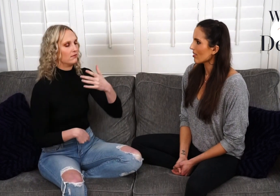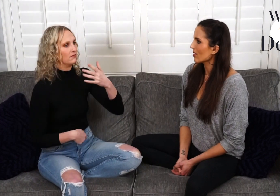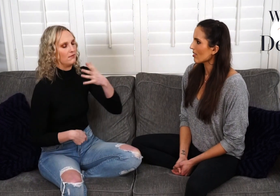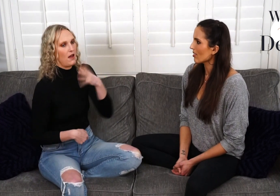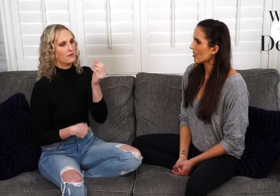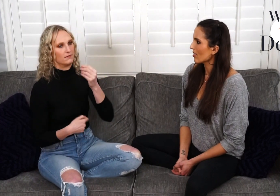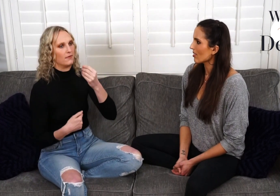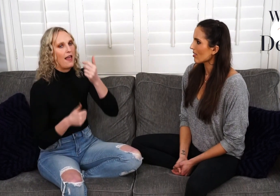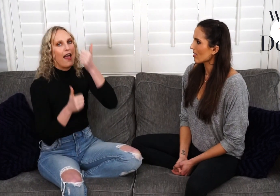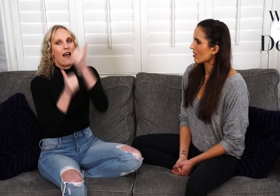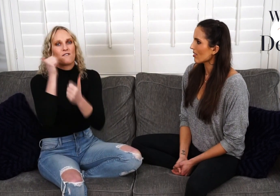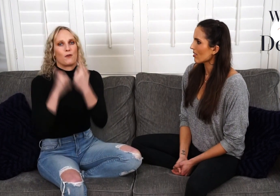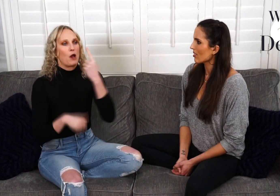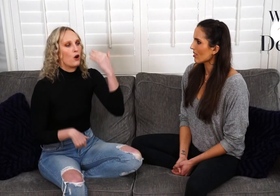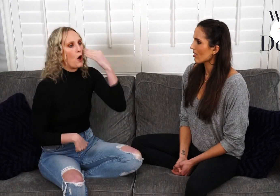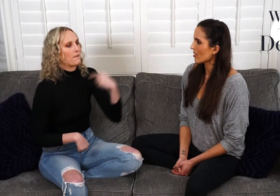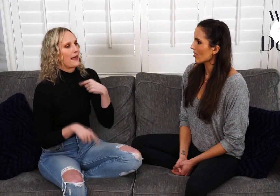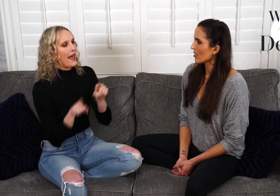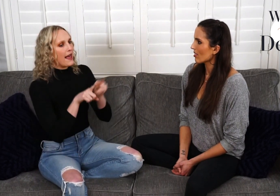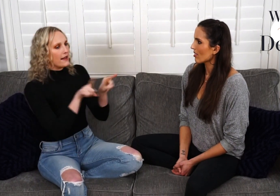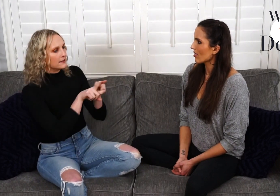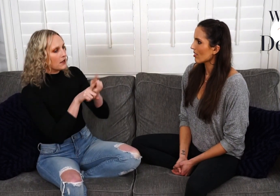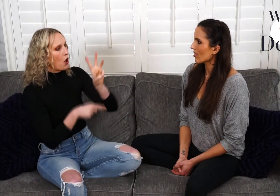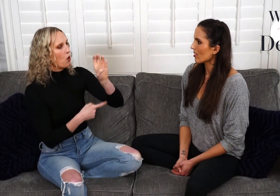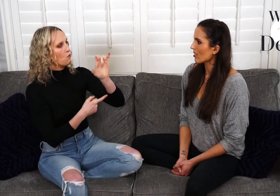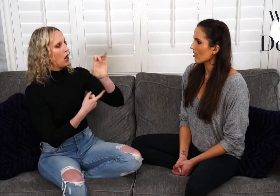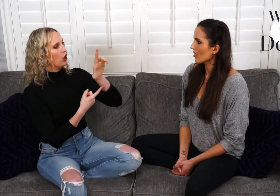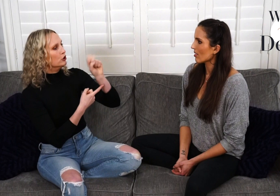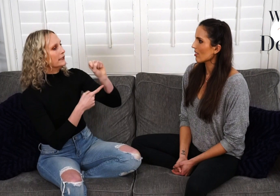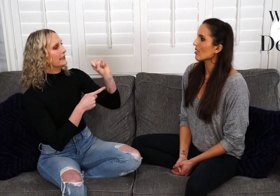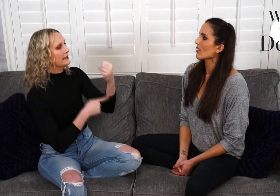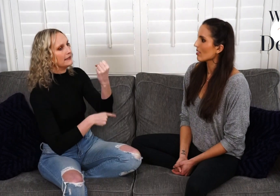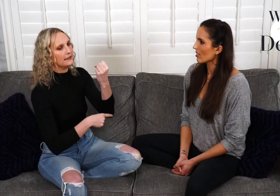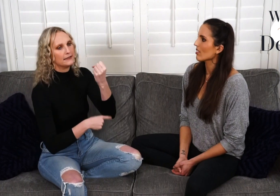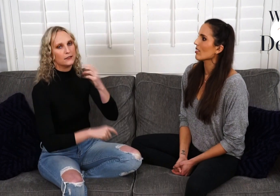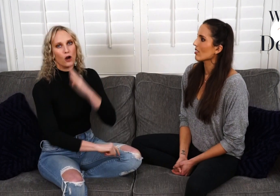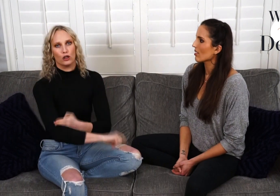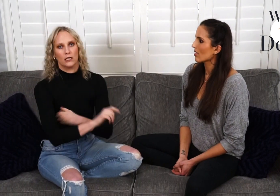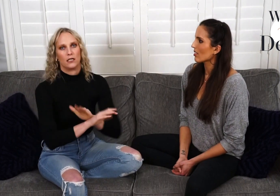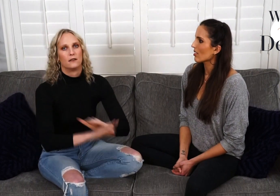and everyone knew me as the “Weyers’ daughter.”